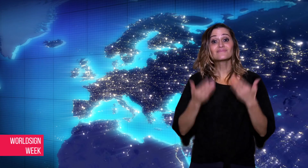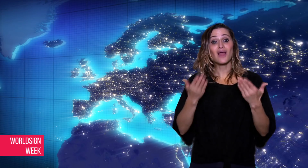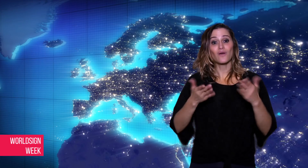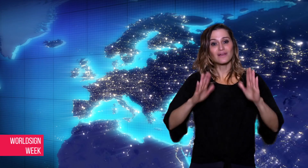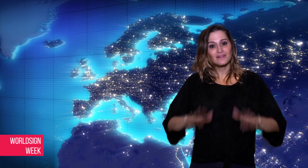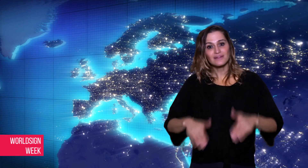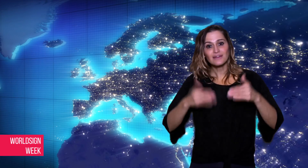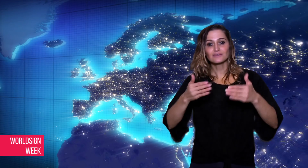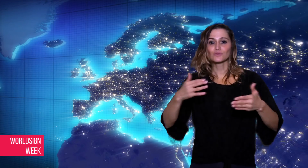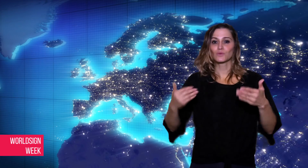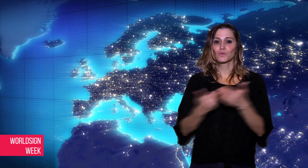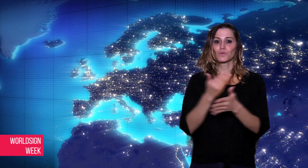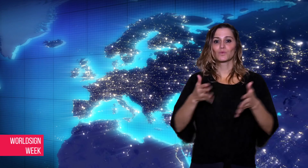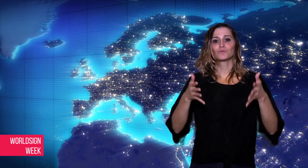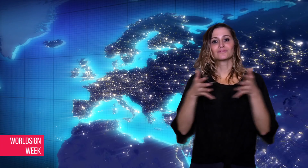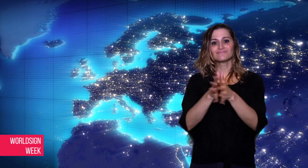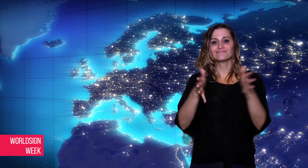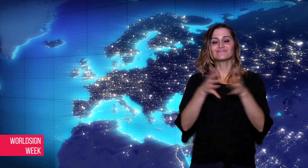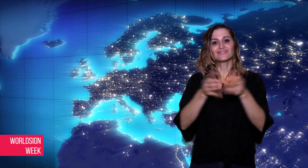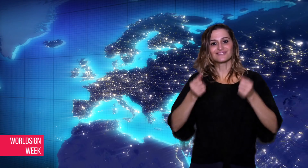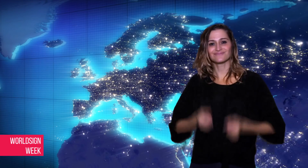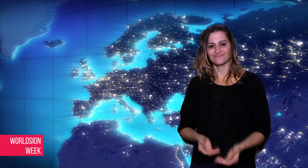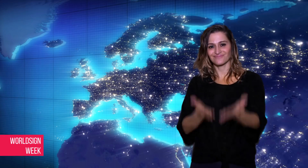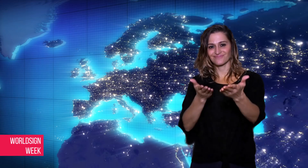Now, let’s go to next story.